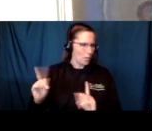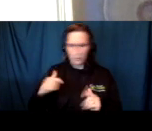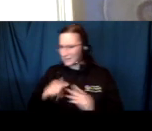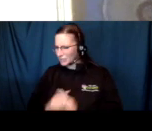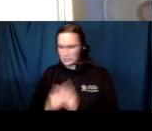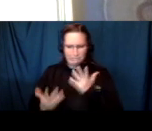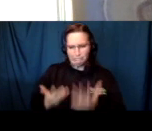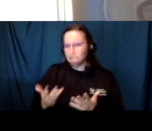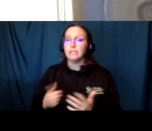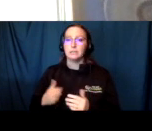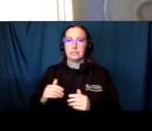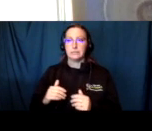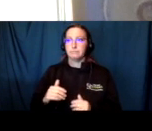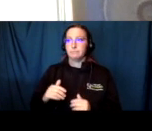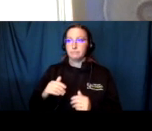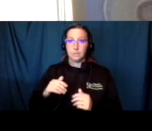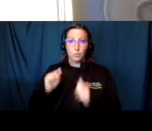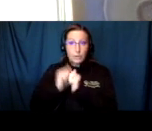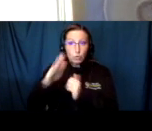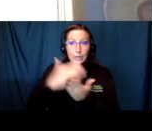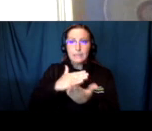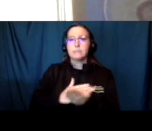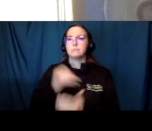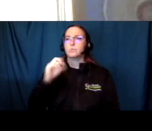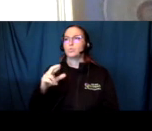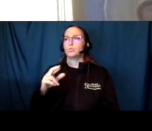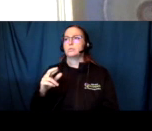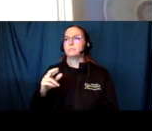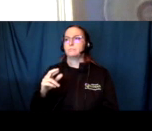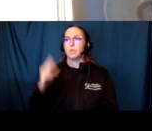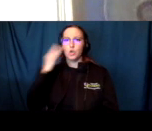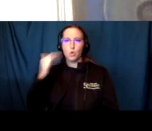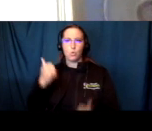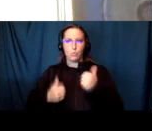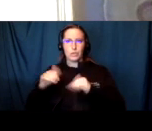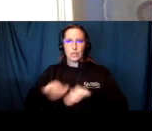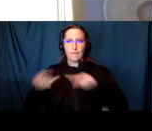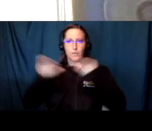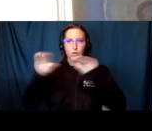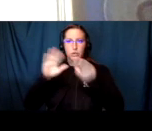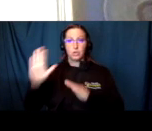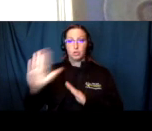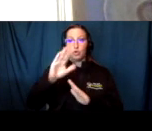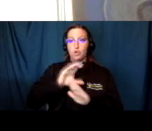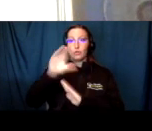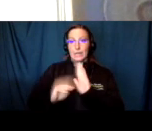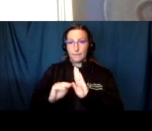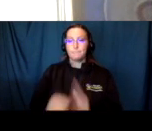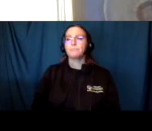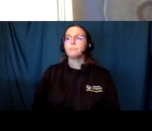want to start with your lessons and how to know at what level on a curriculum, and we talked about different curriculums that